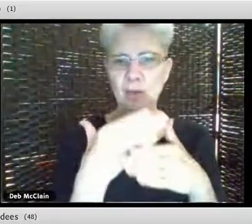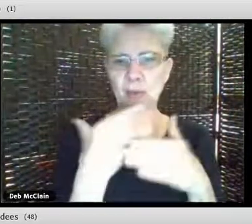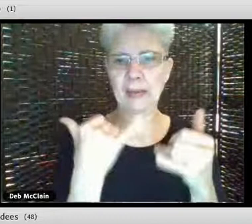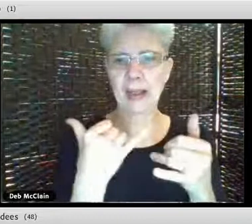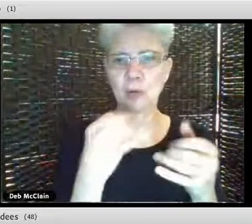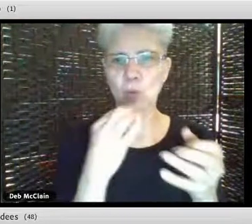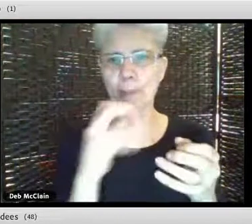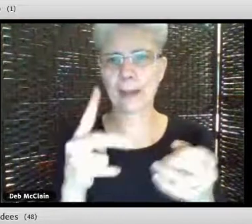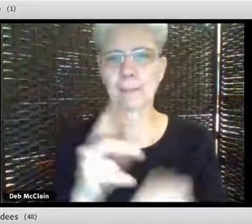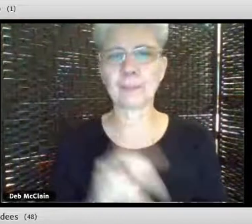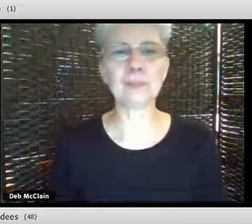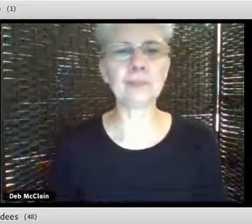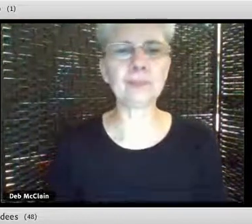Just a second here.